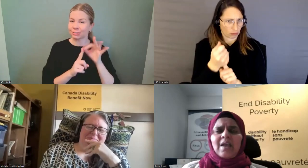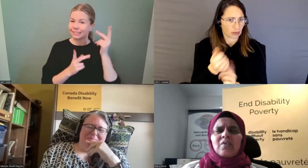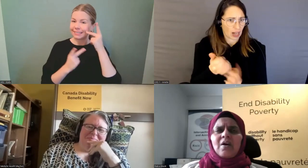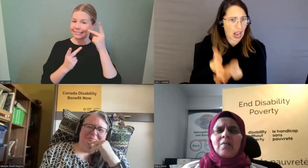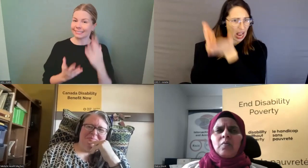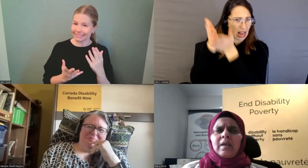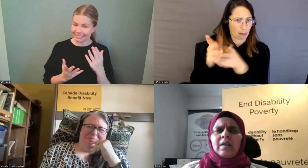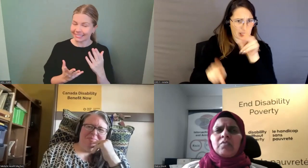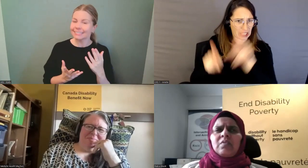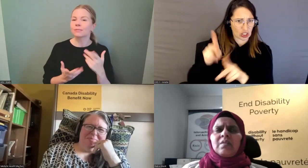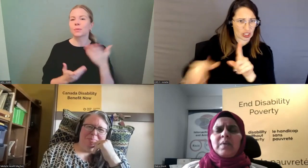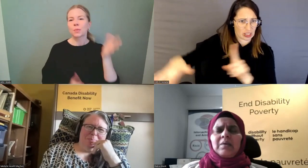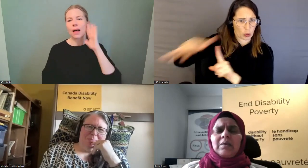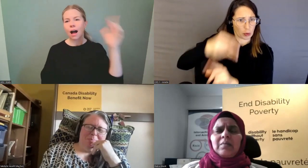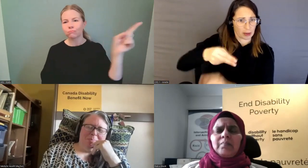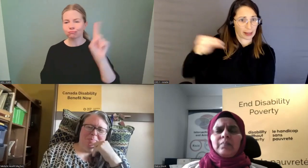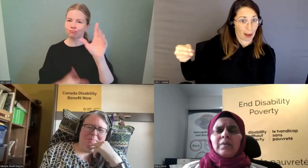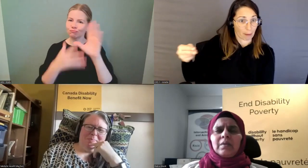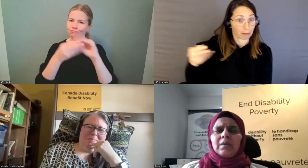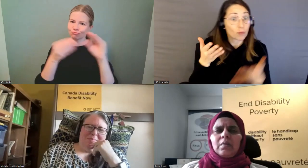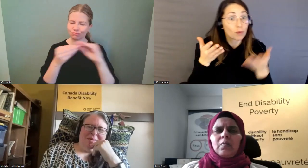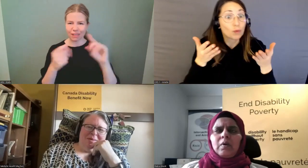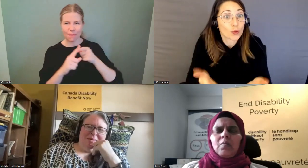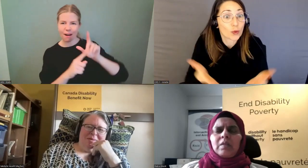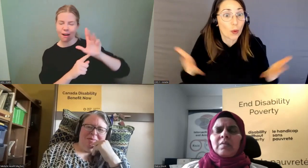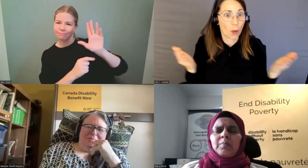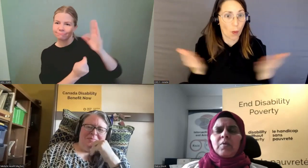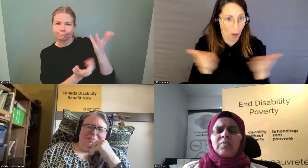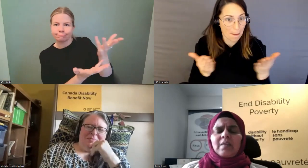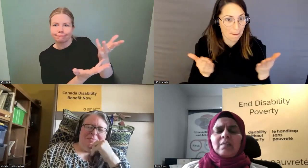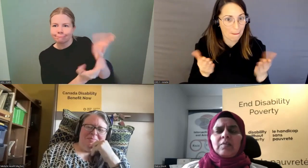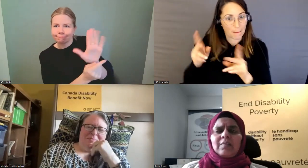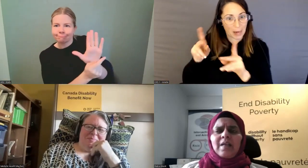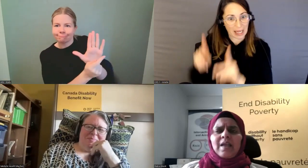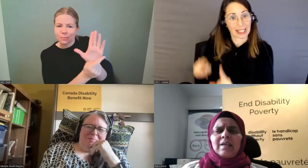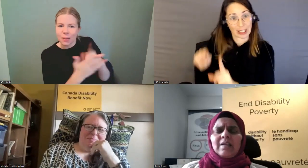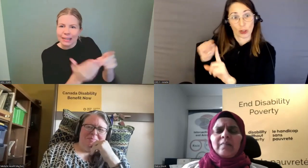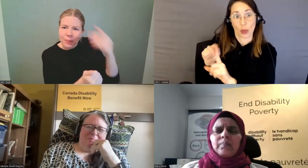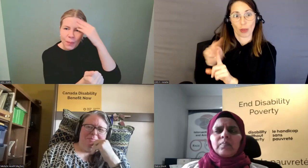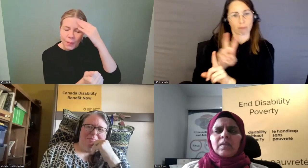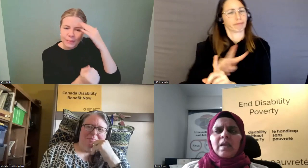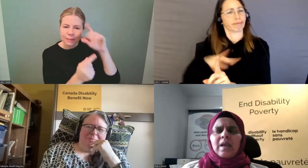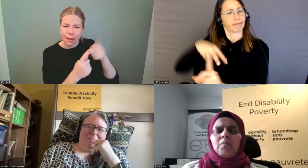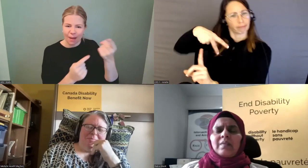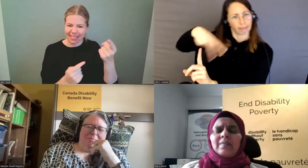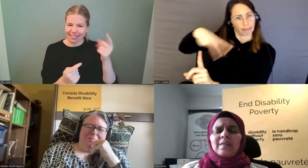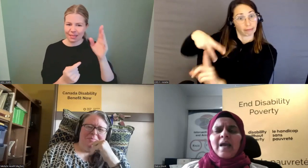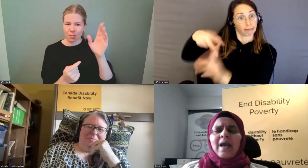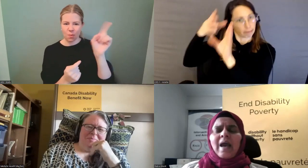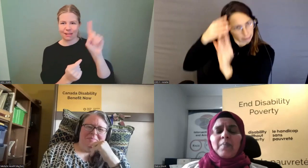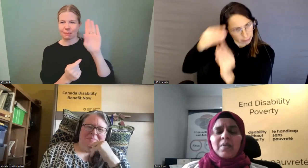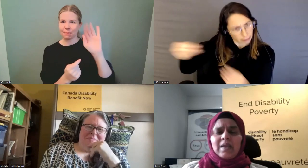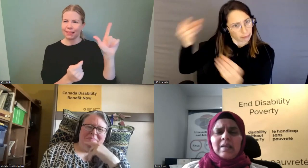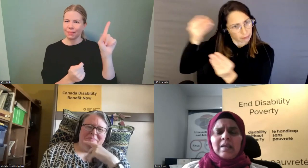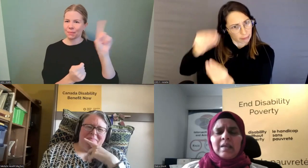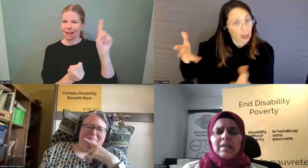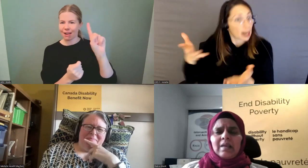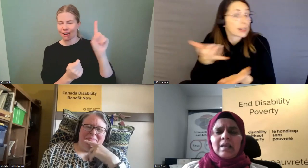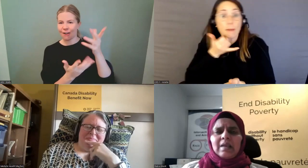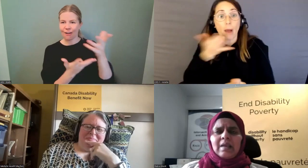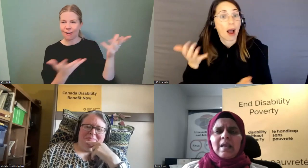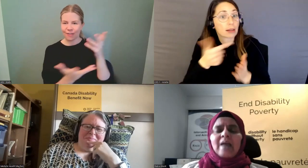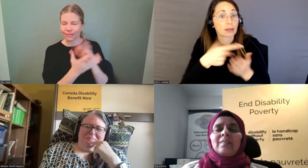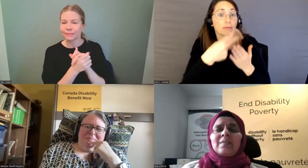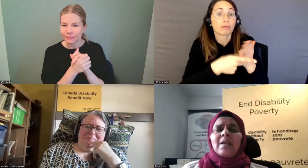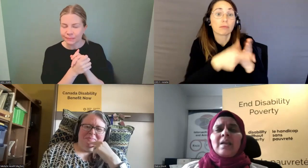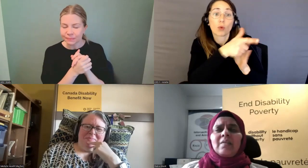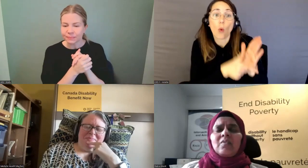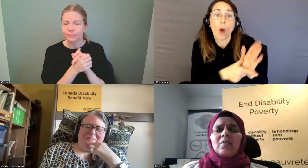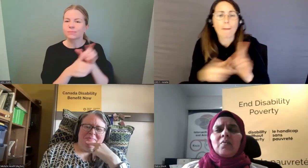ON WHERE IS THE BILL, WHAT THE PROCESS LOOKS LIKE AND WHAT'S HAPPENING AT SENATE.